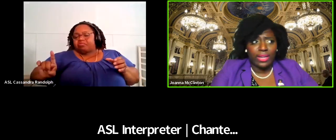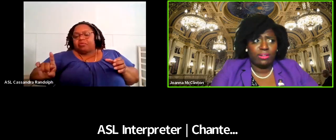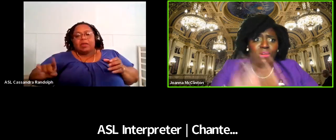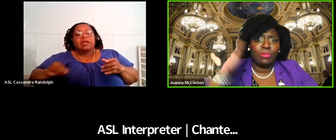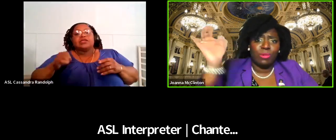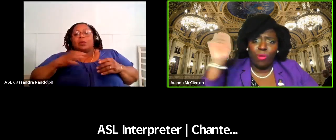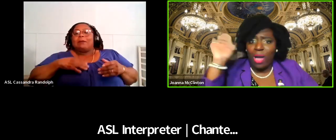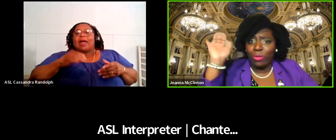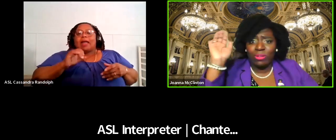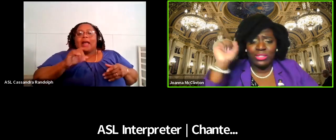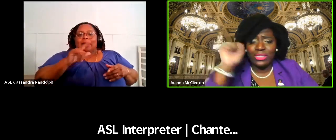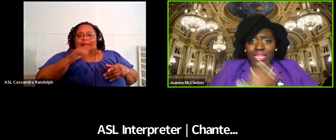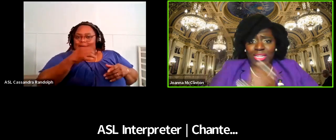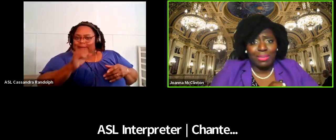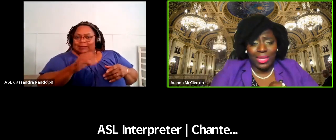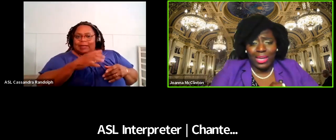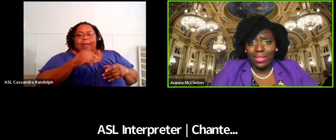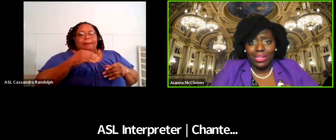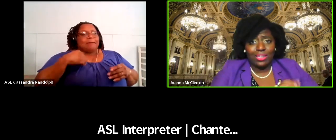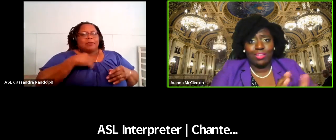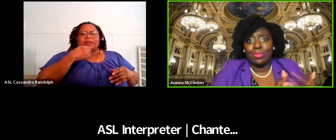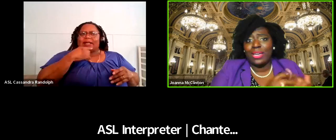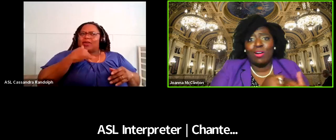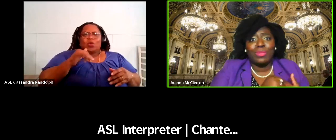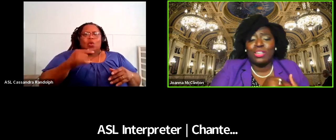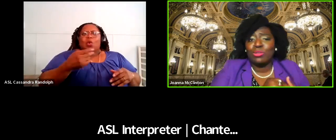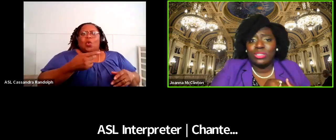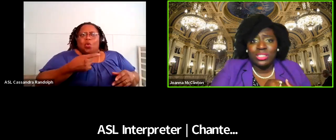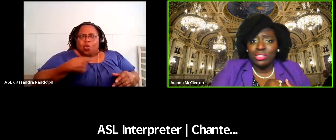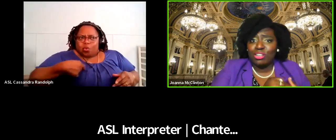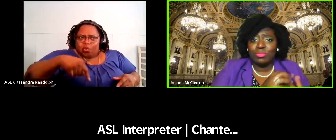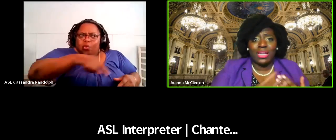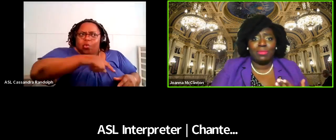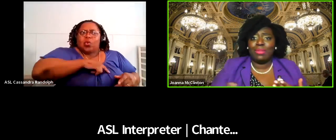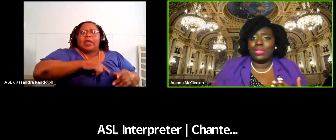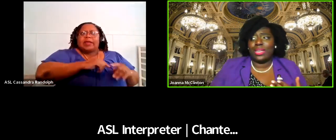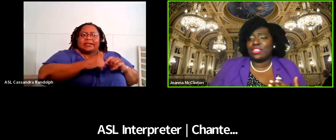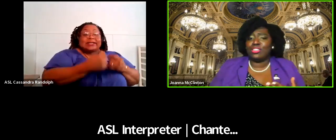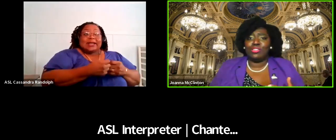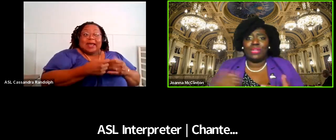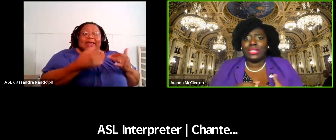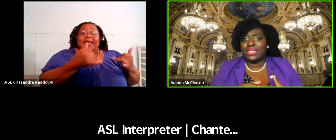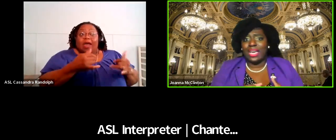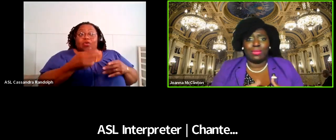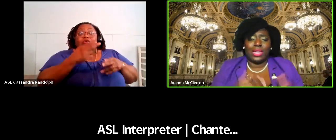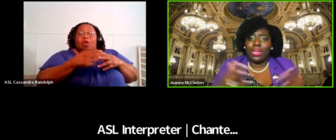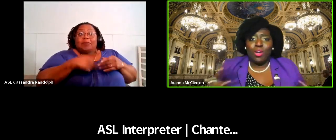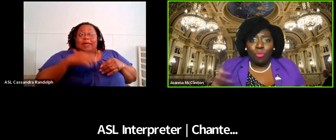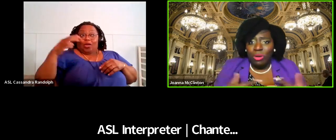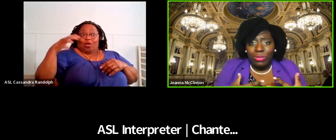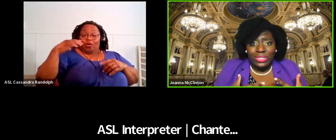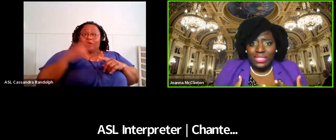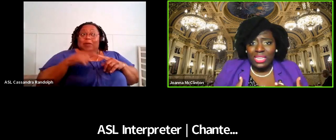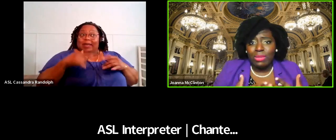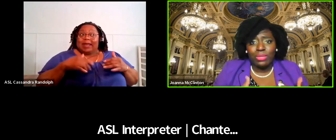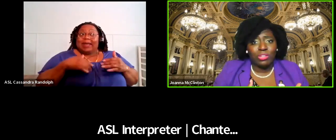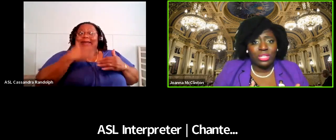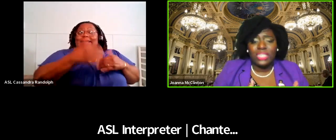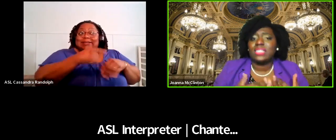80 of them look like me. That 's not the case at all. Because I'm cognizant of that accessible to put myself up to where at time so my colleagues